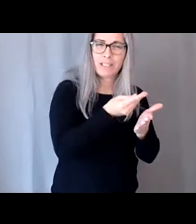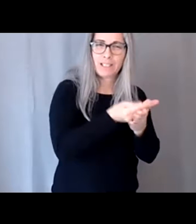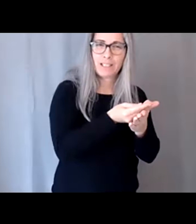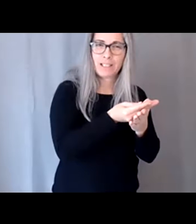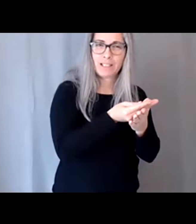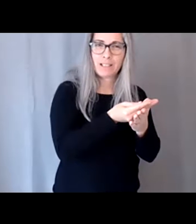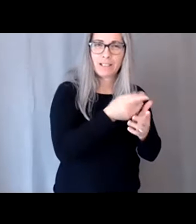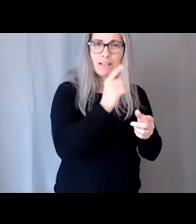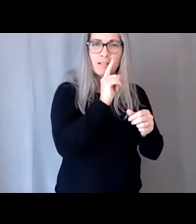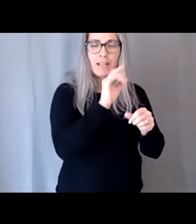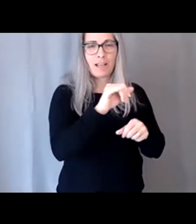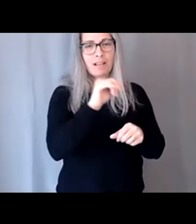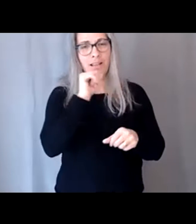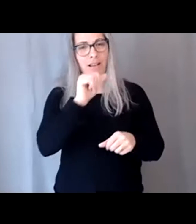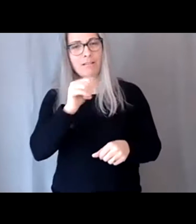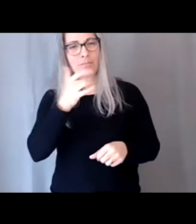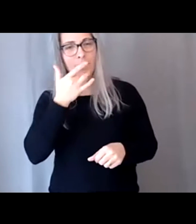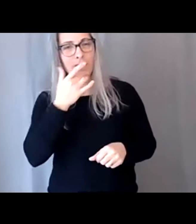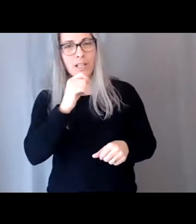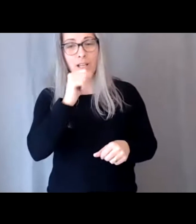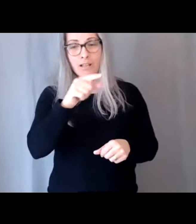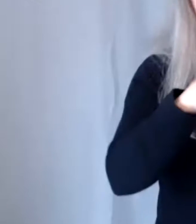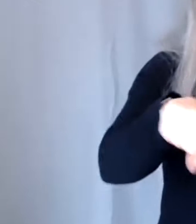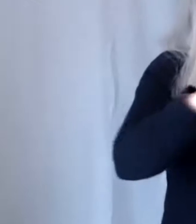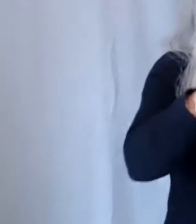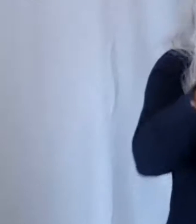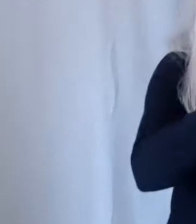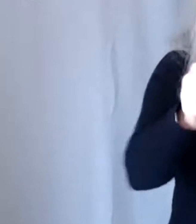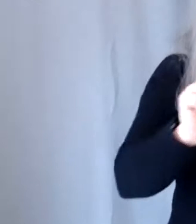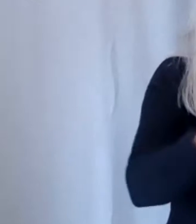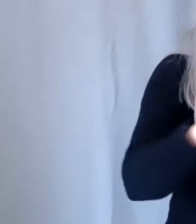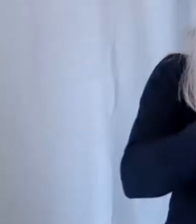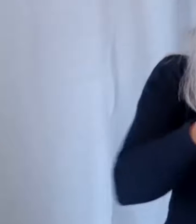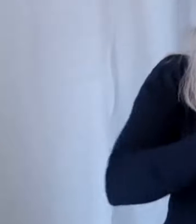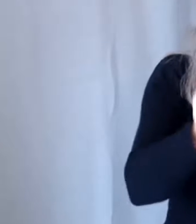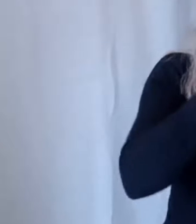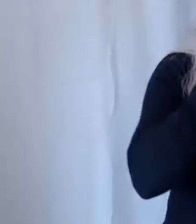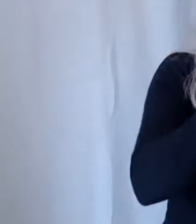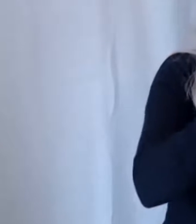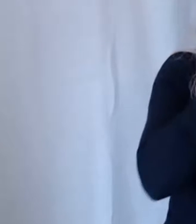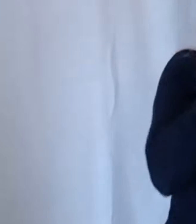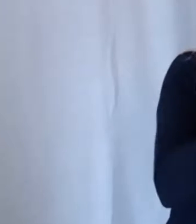preference indirect funding of not hiring trained professionals and then also because there is